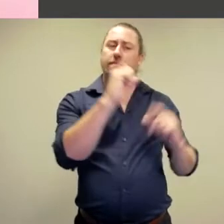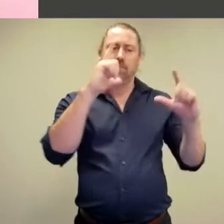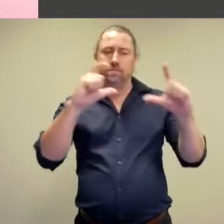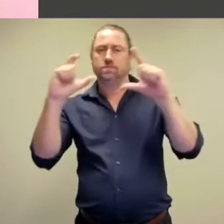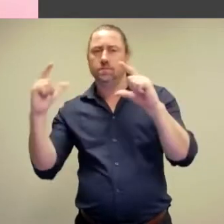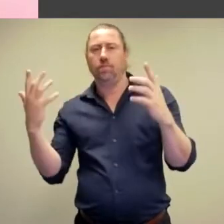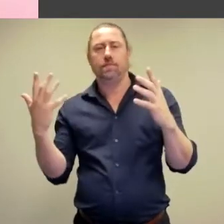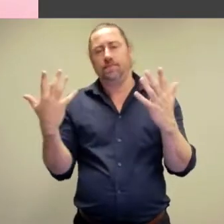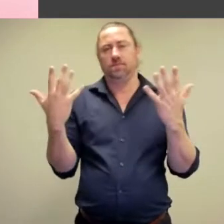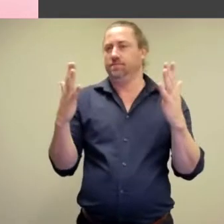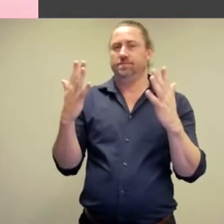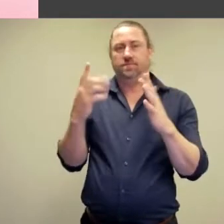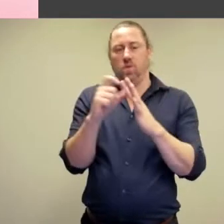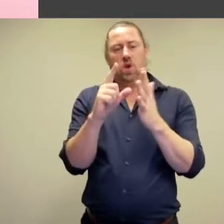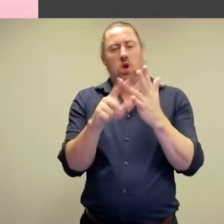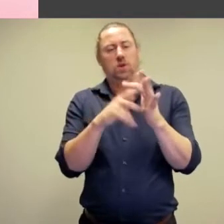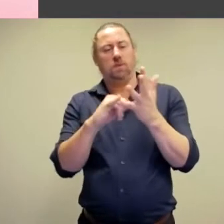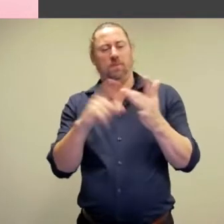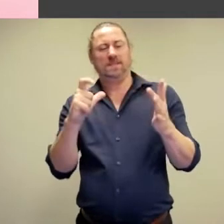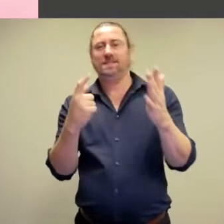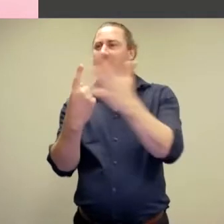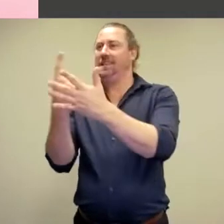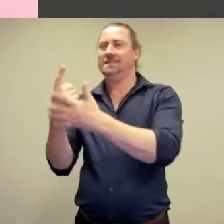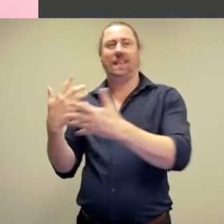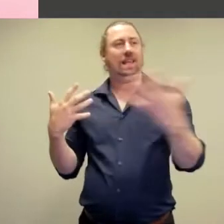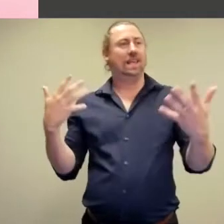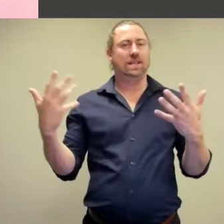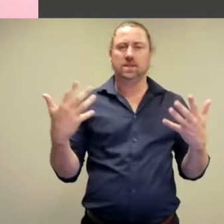domestic scenes with a kind of washed out colour